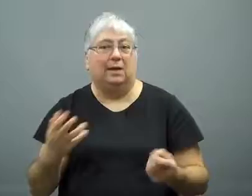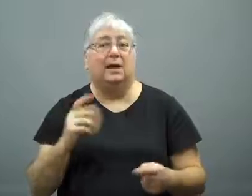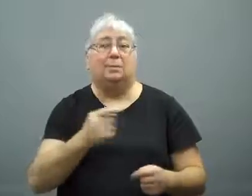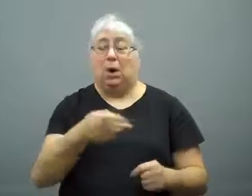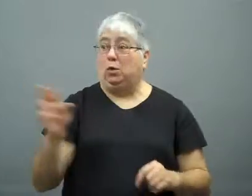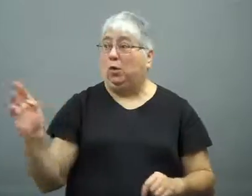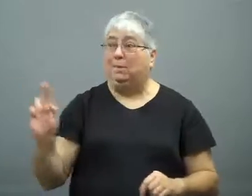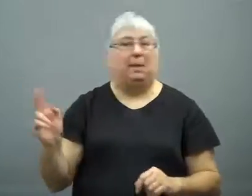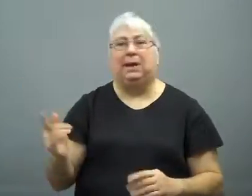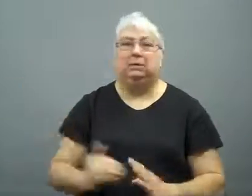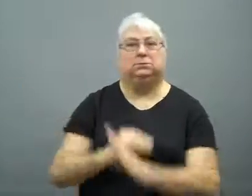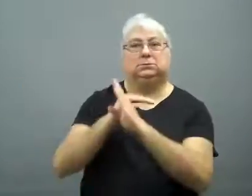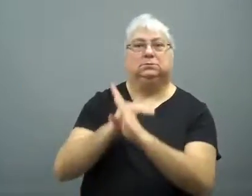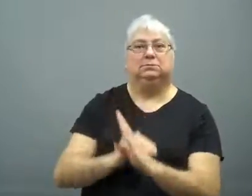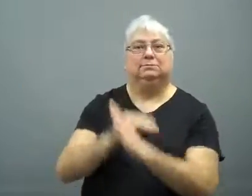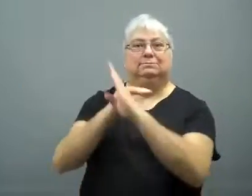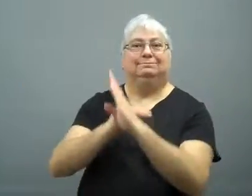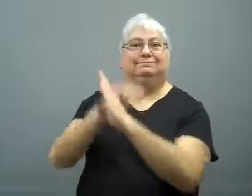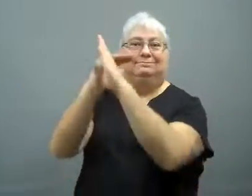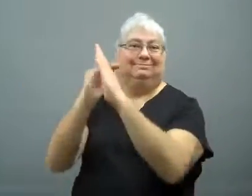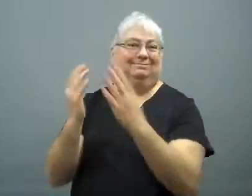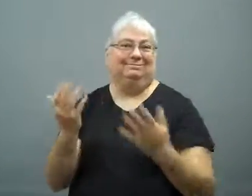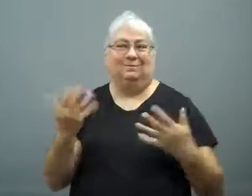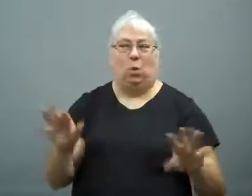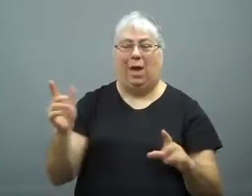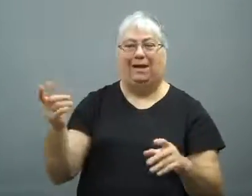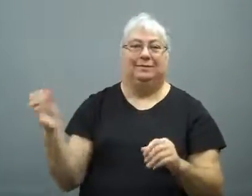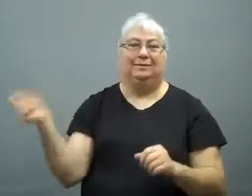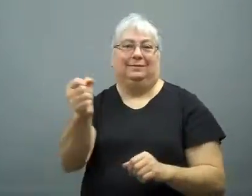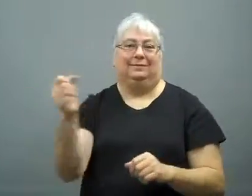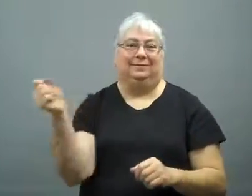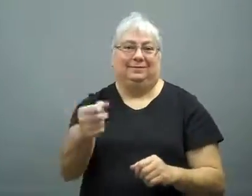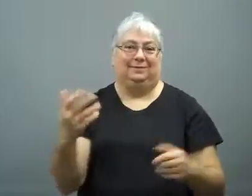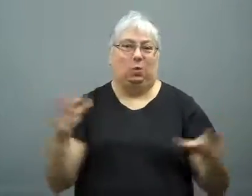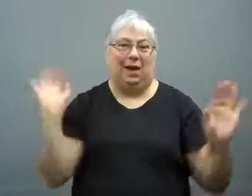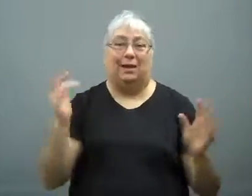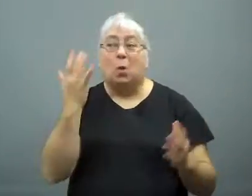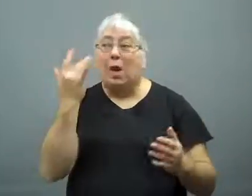The Republicans have blocked confirmation votes,